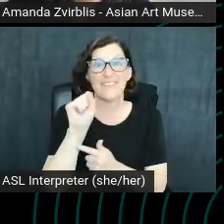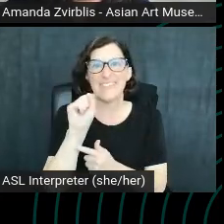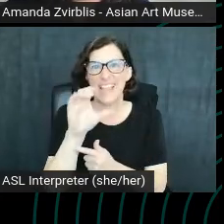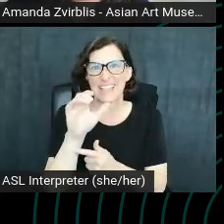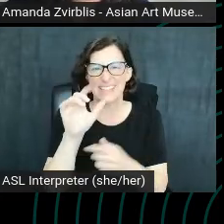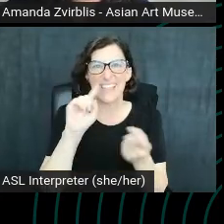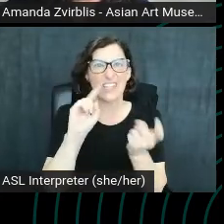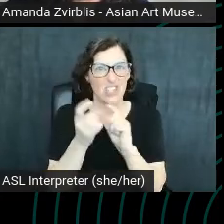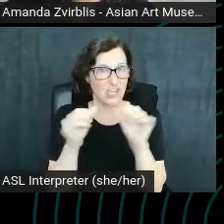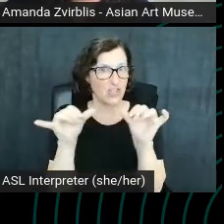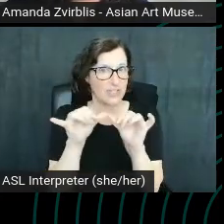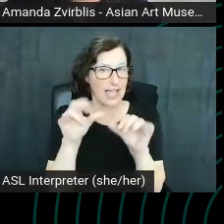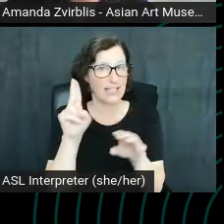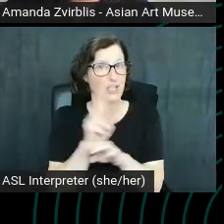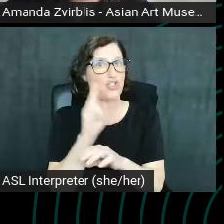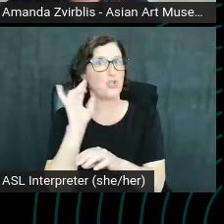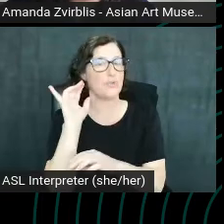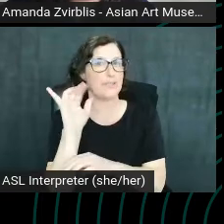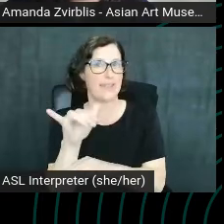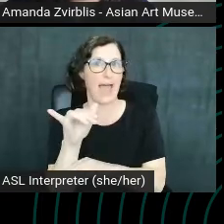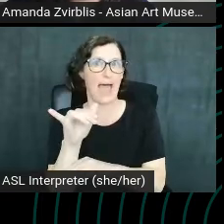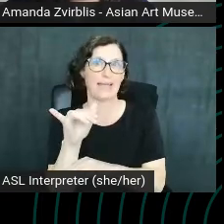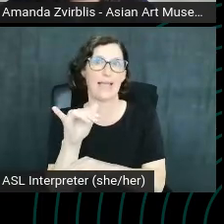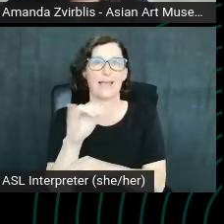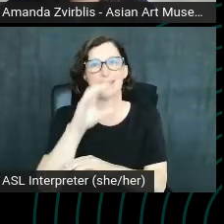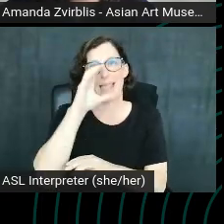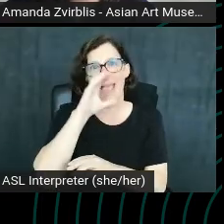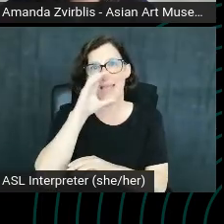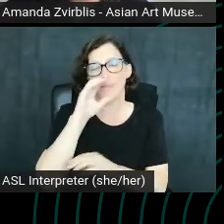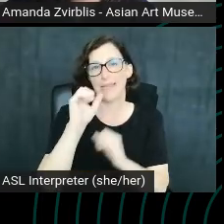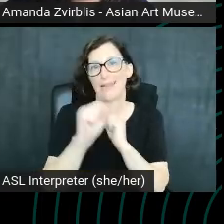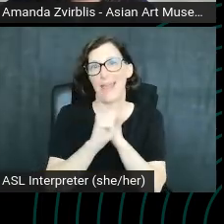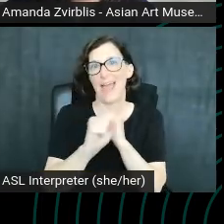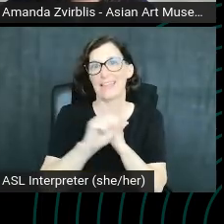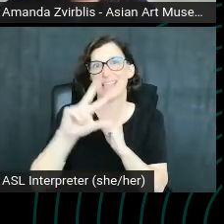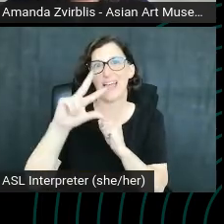and used those as animated ads on third-party websites.